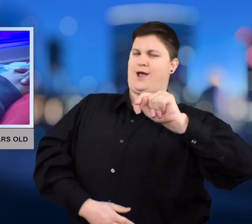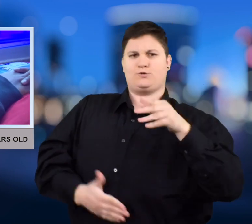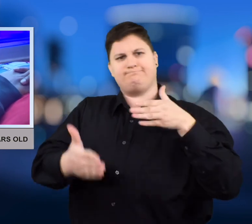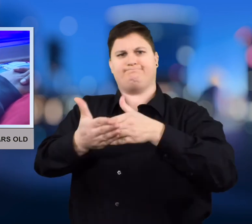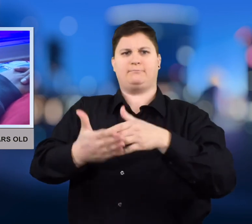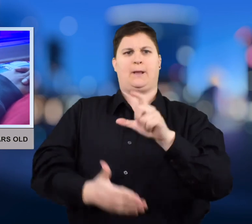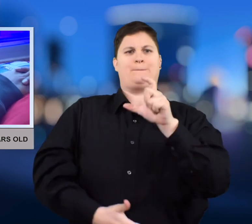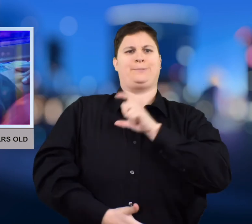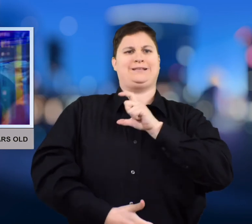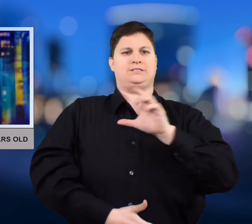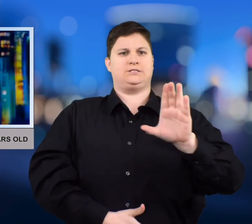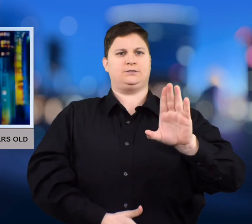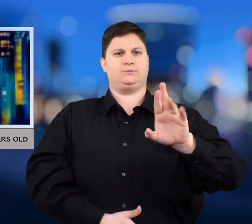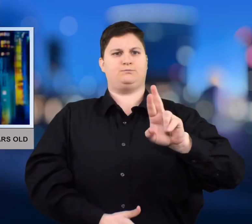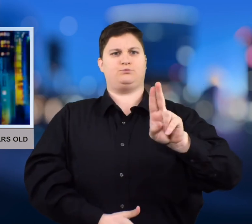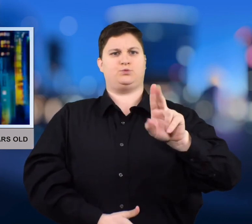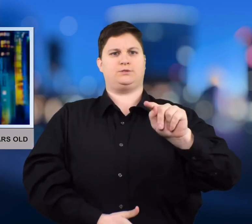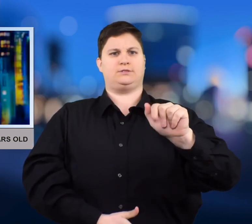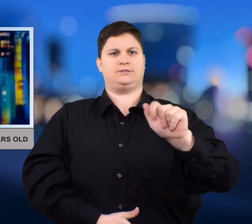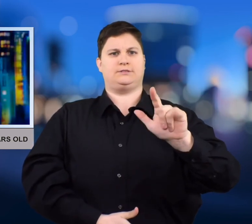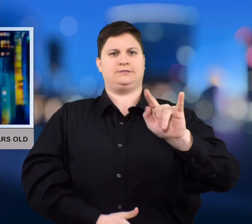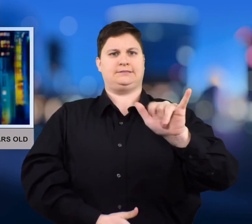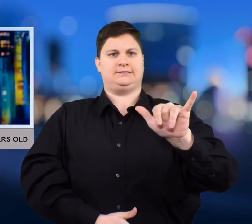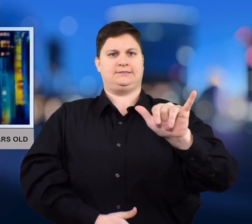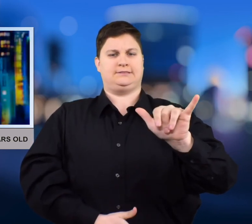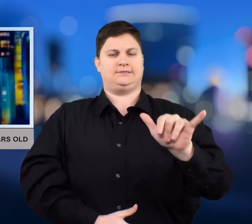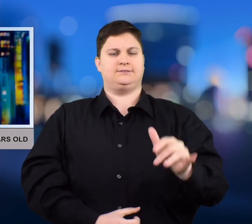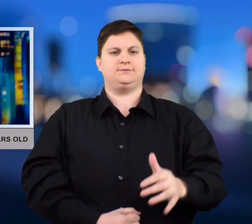speaking out against police brutality.